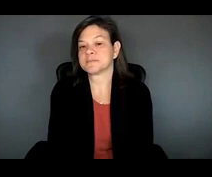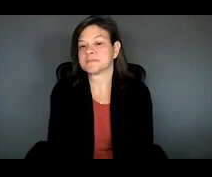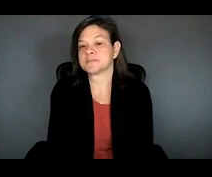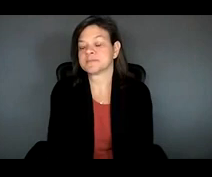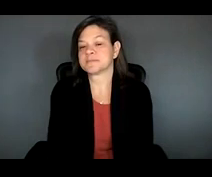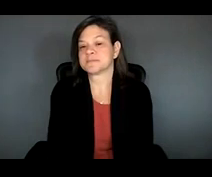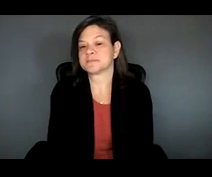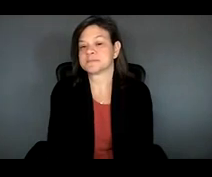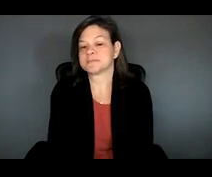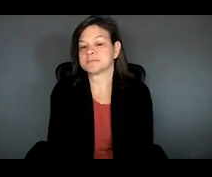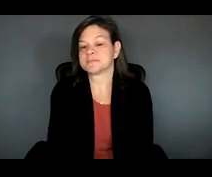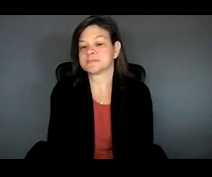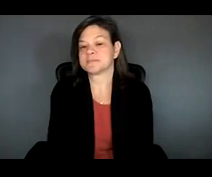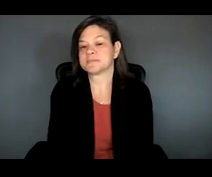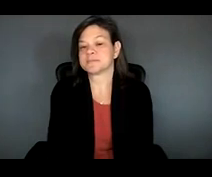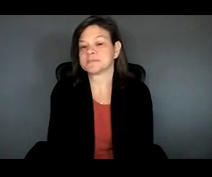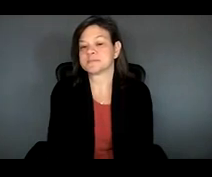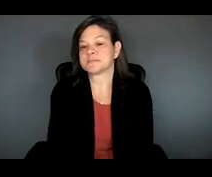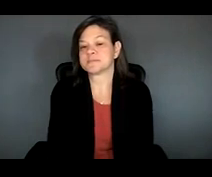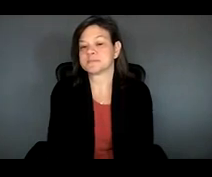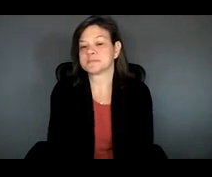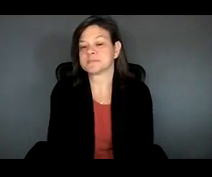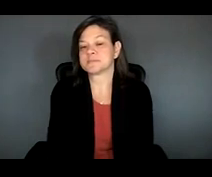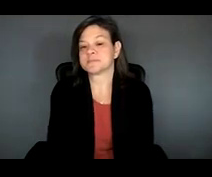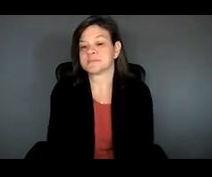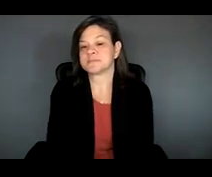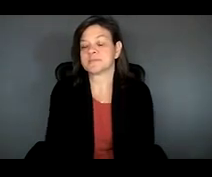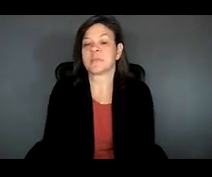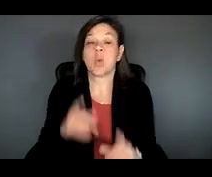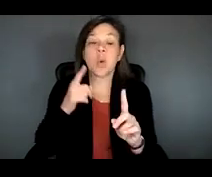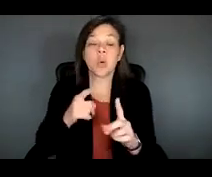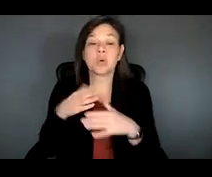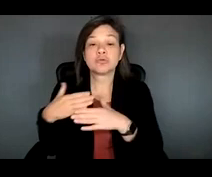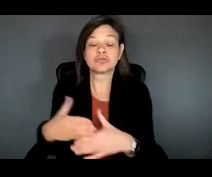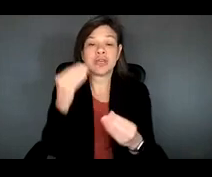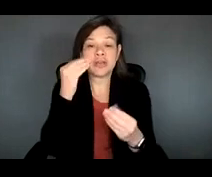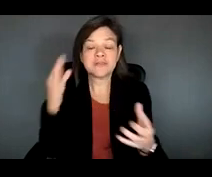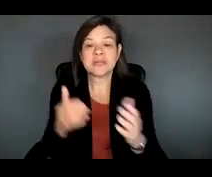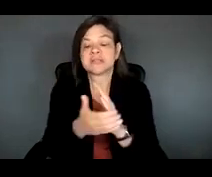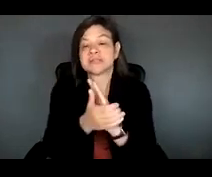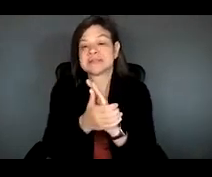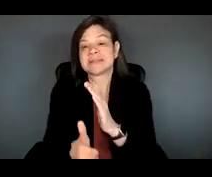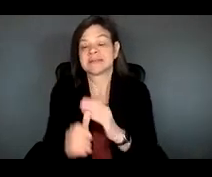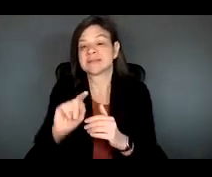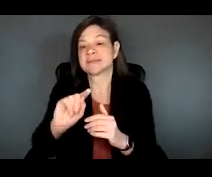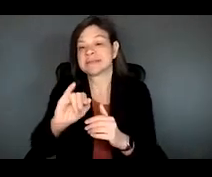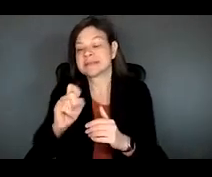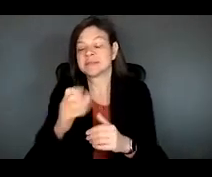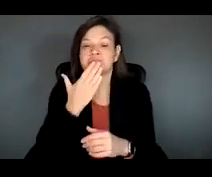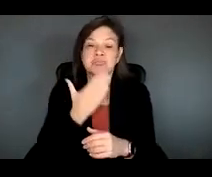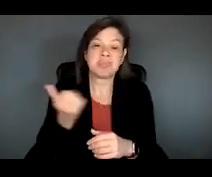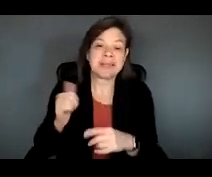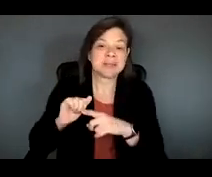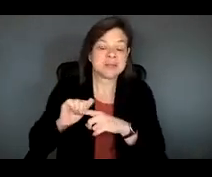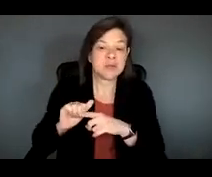The goal is to share information, skills, tips, best practices, et cetera.